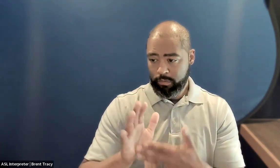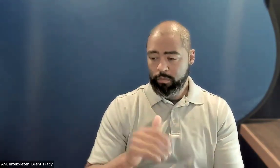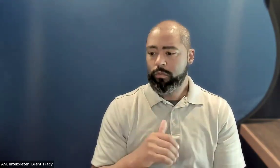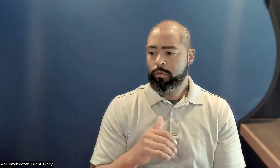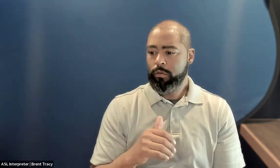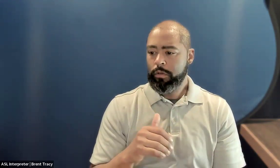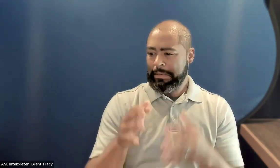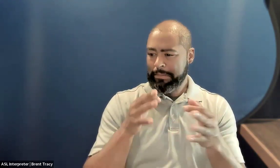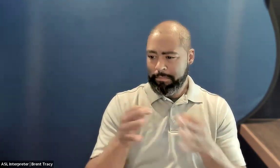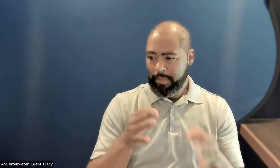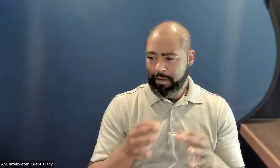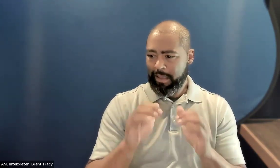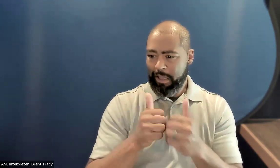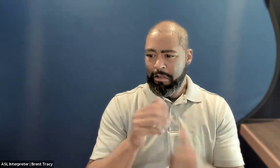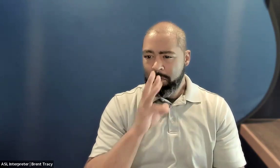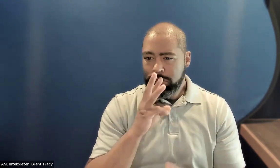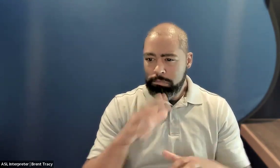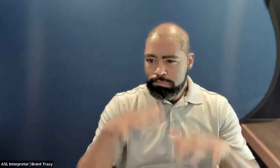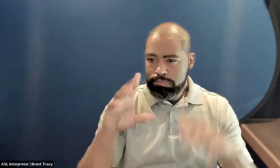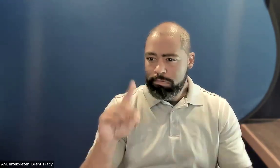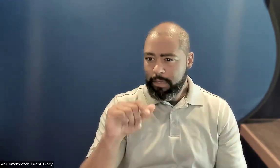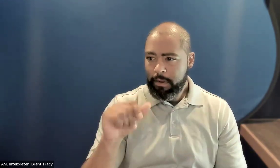at different levels in different applications.